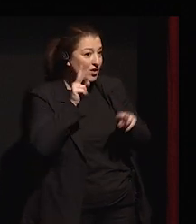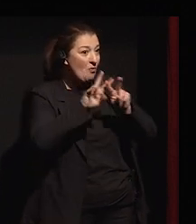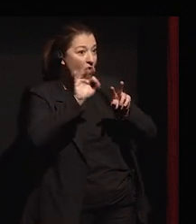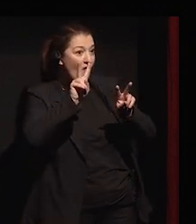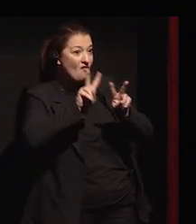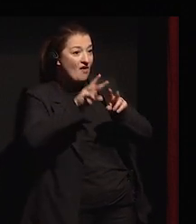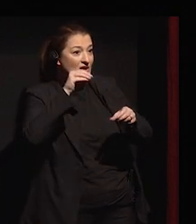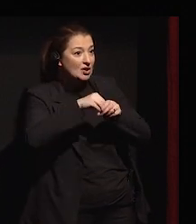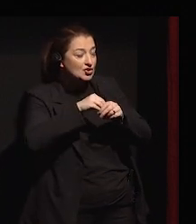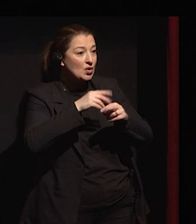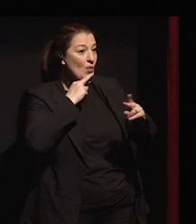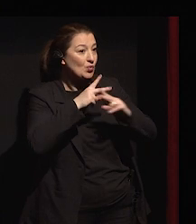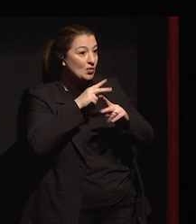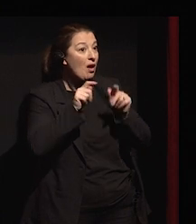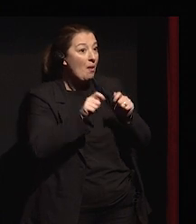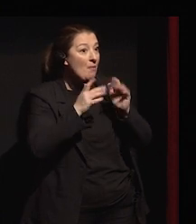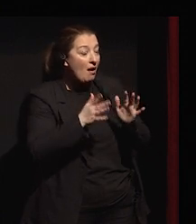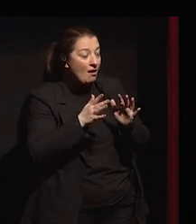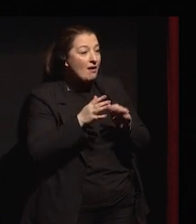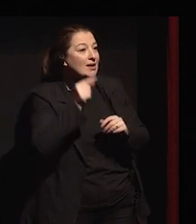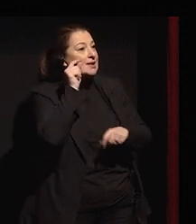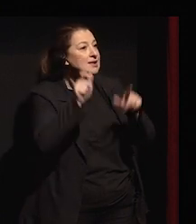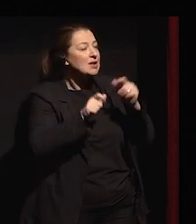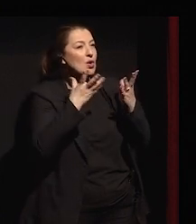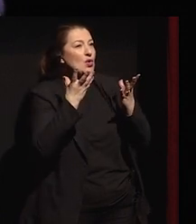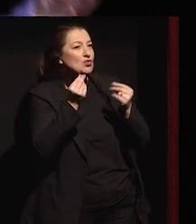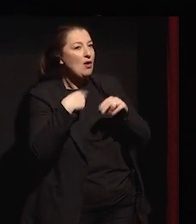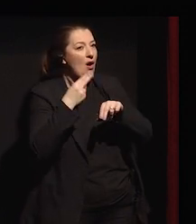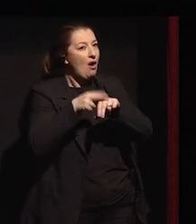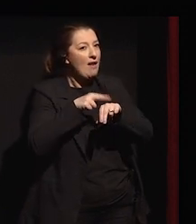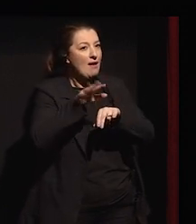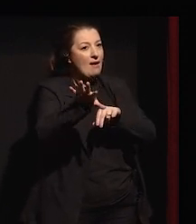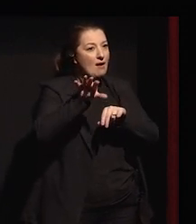you know, we often talk about people being inspirational and feeling inspired by somebody.